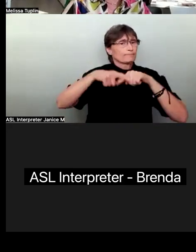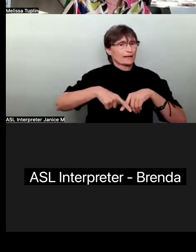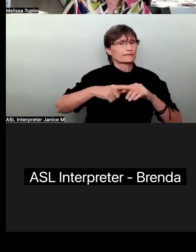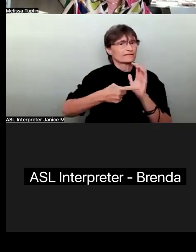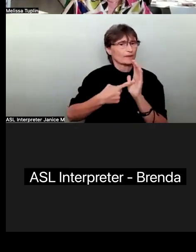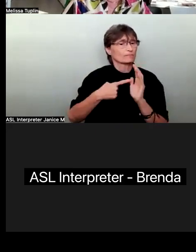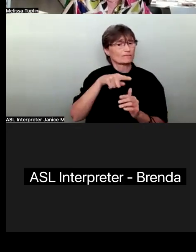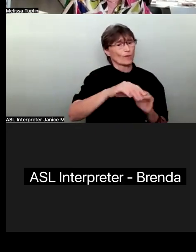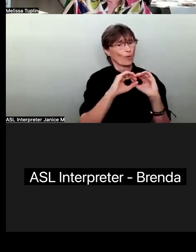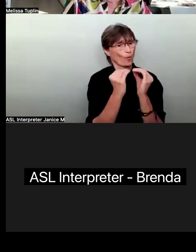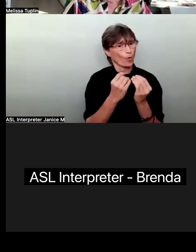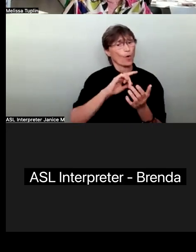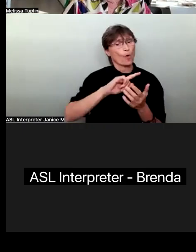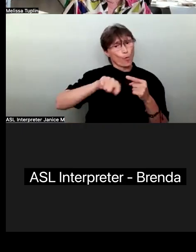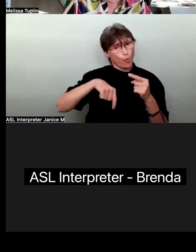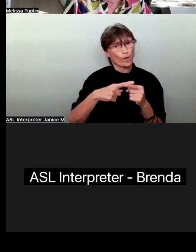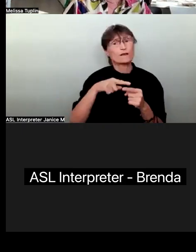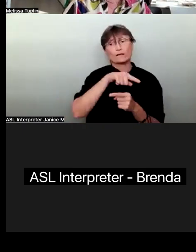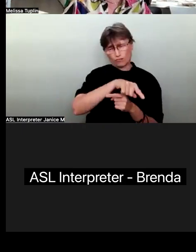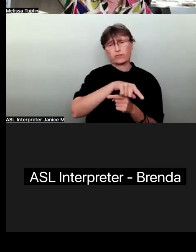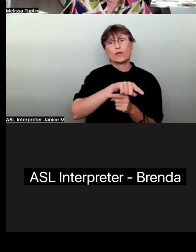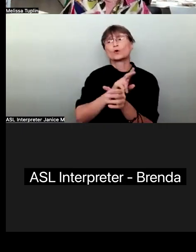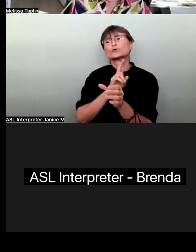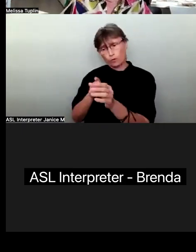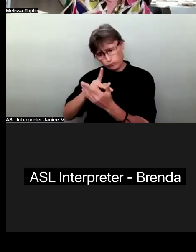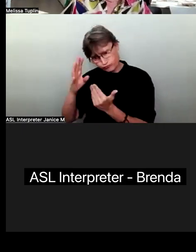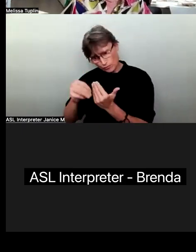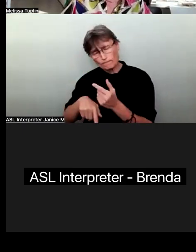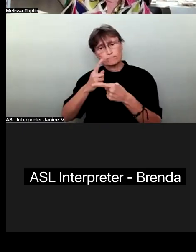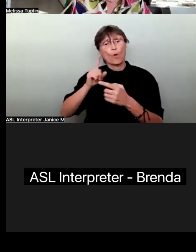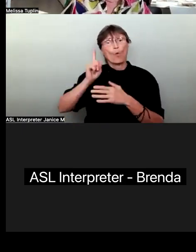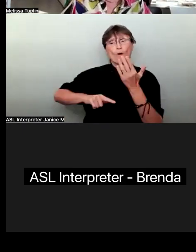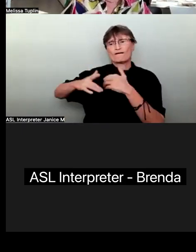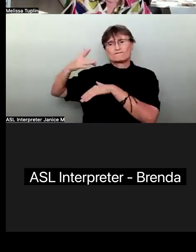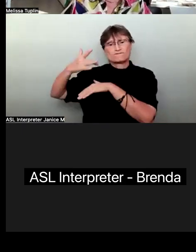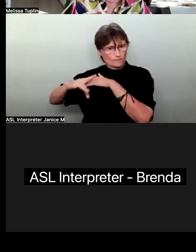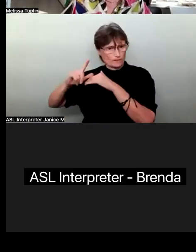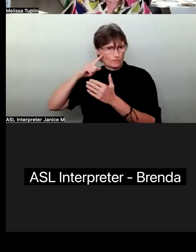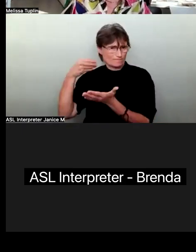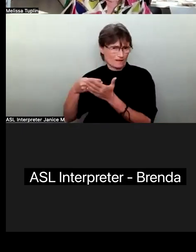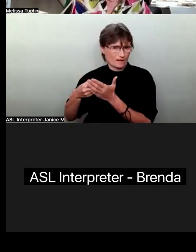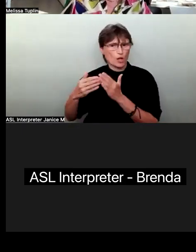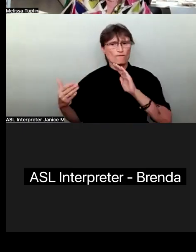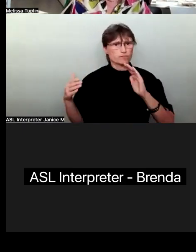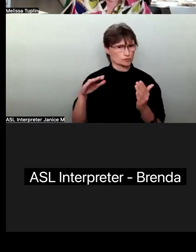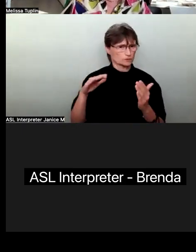program, and how much money was available at the time, than their impact in community.